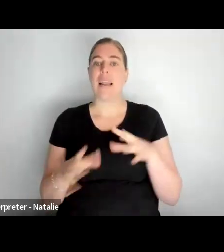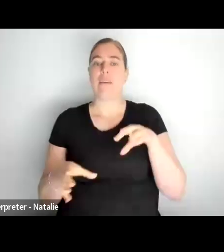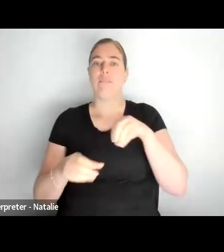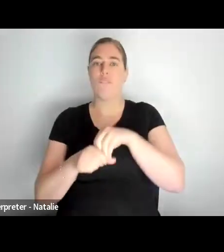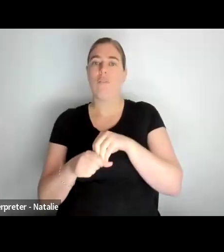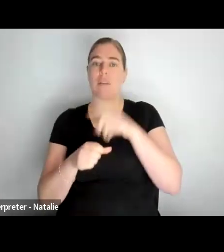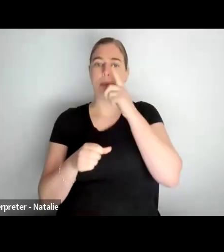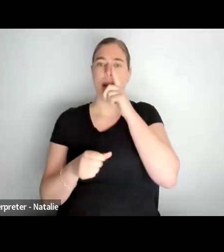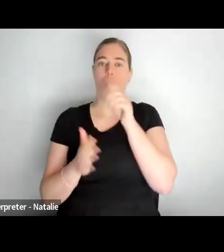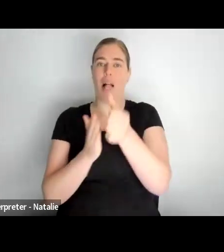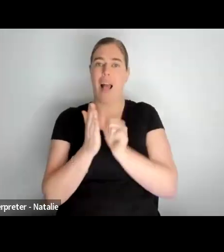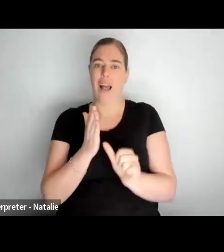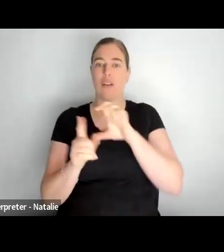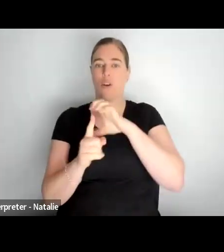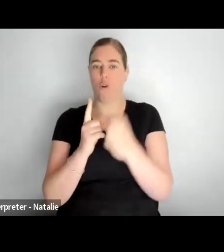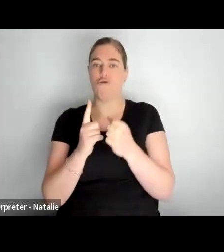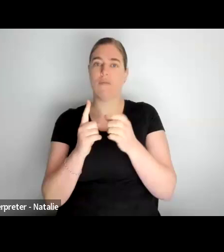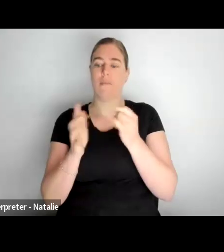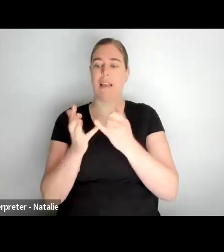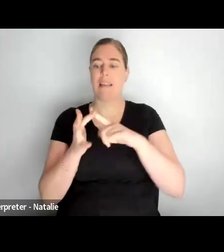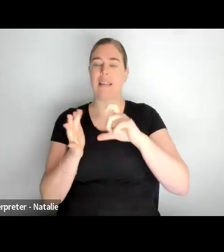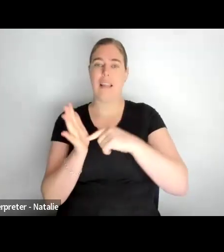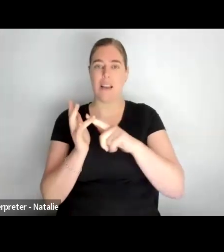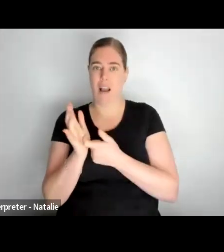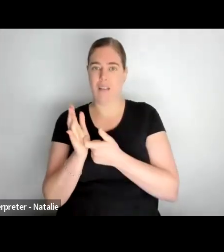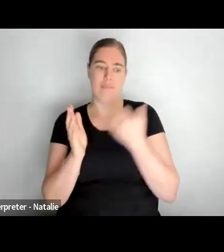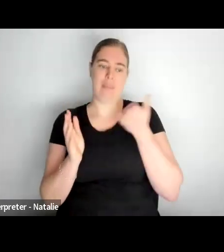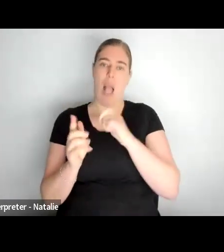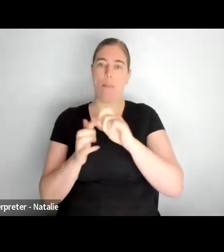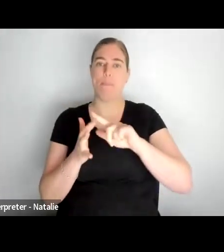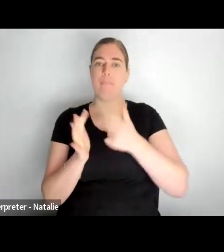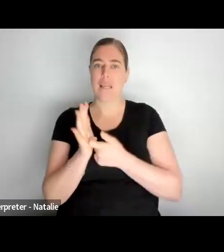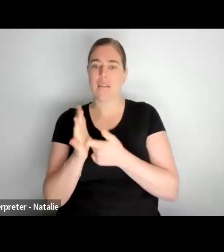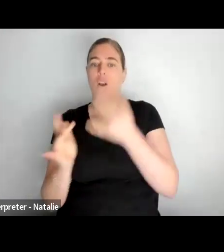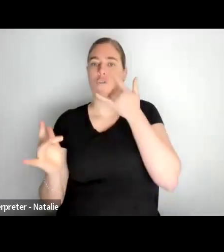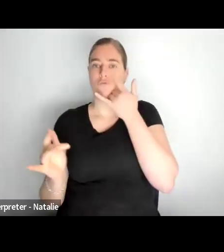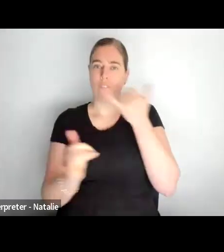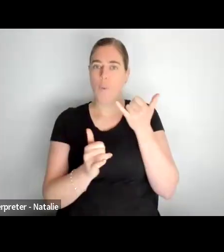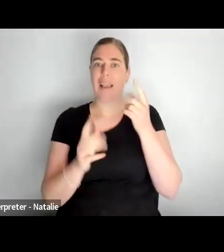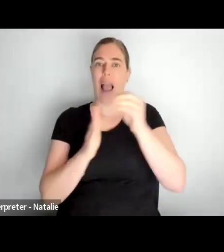the arts and cultural sector, peer assessor's, reviewing applications for funding against the